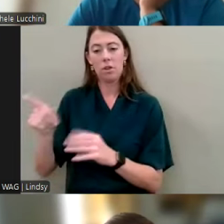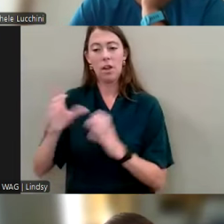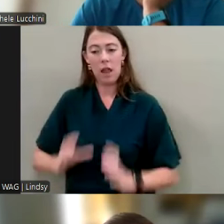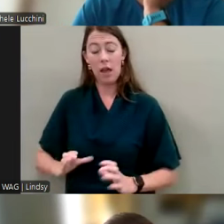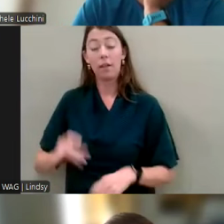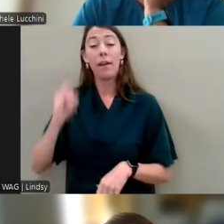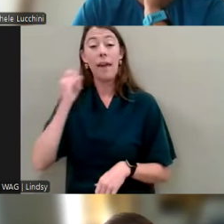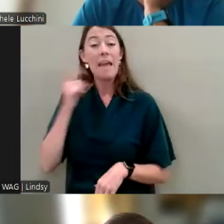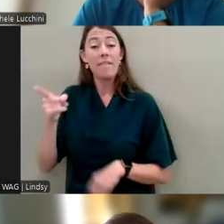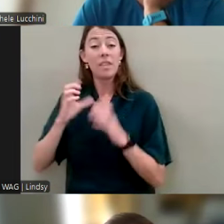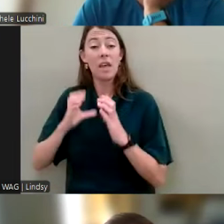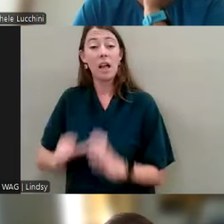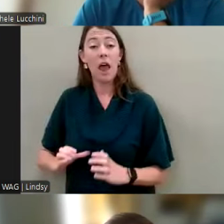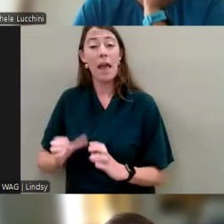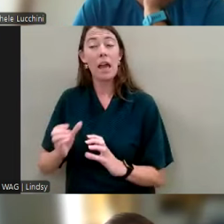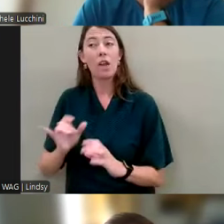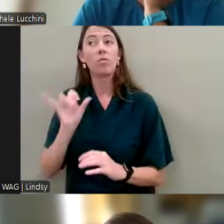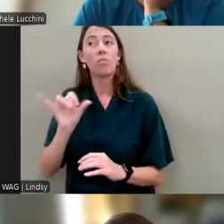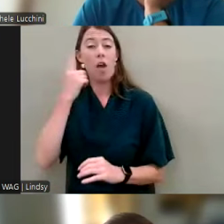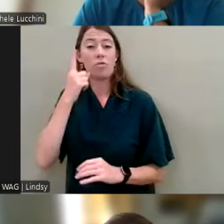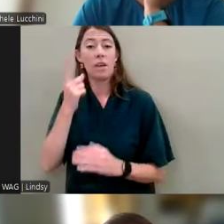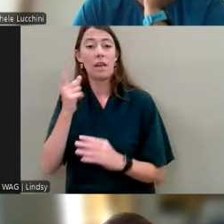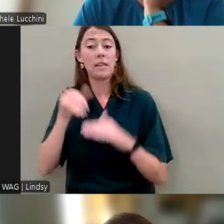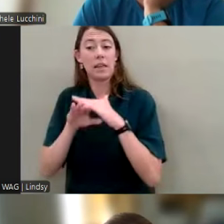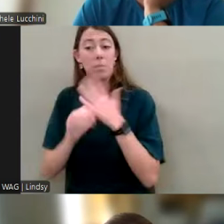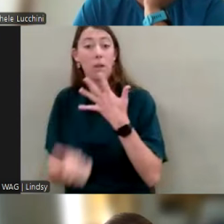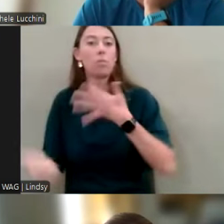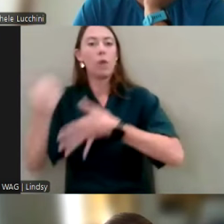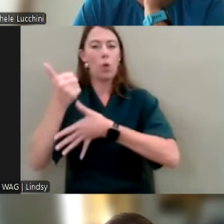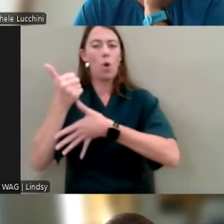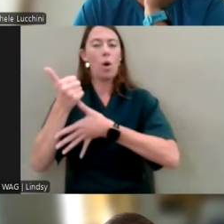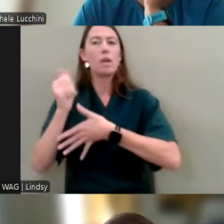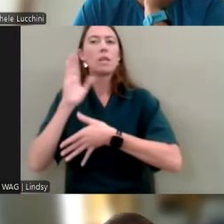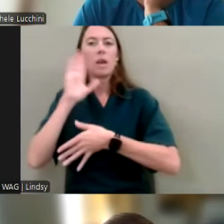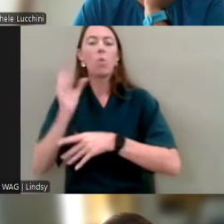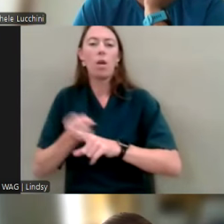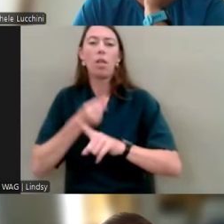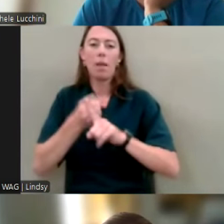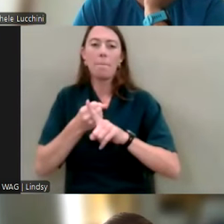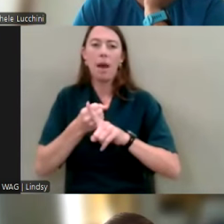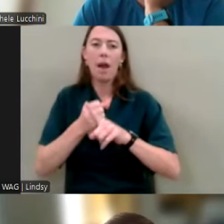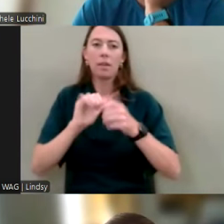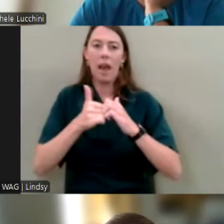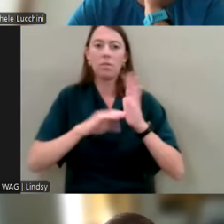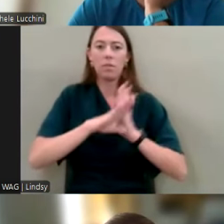have a huge impact on their priorities, yet often this is overlooked. Internal teams are different